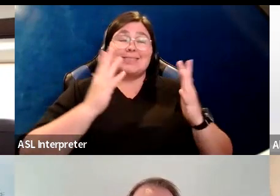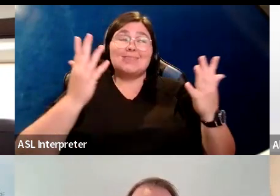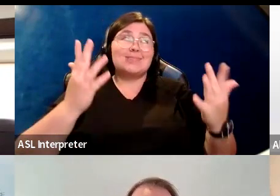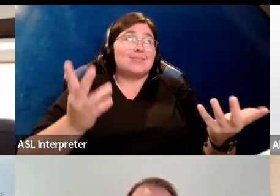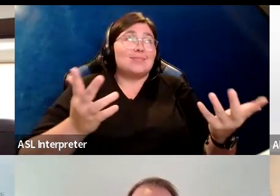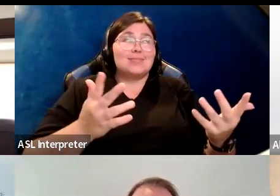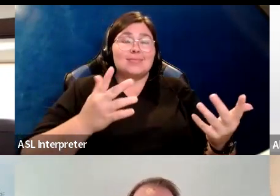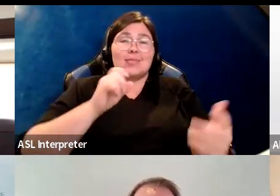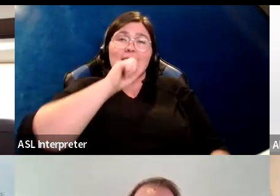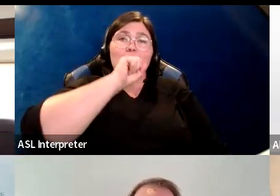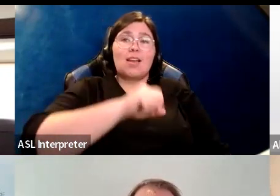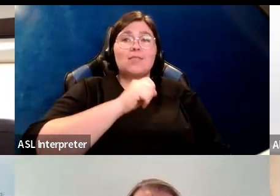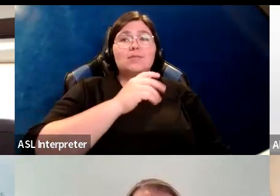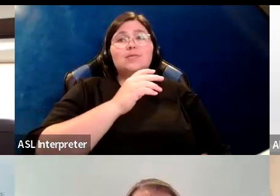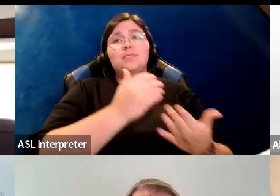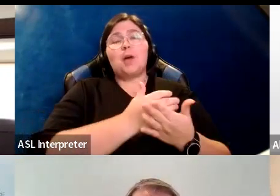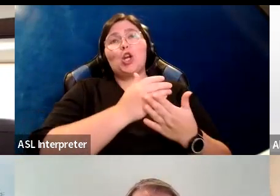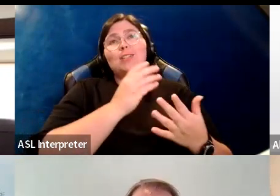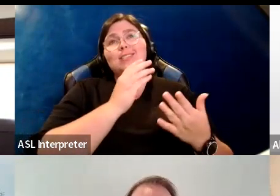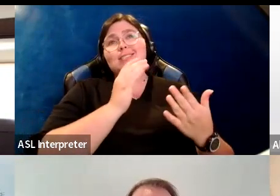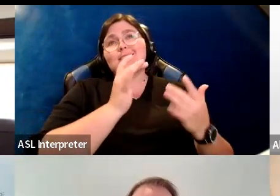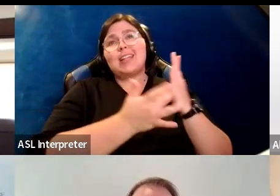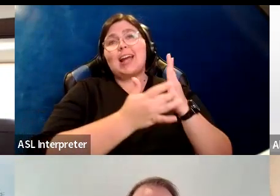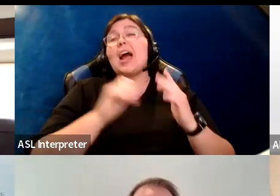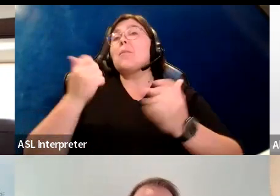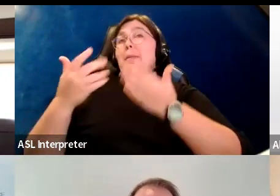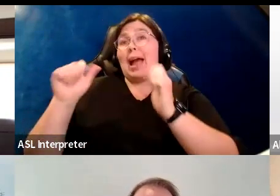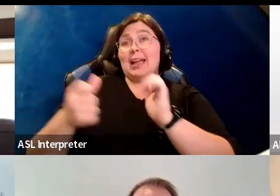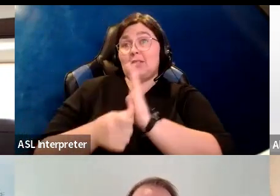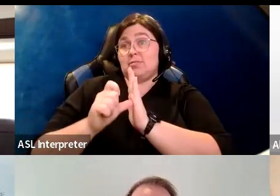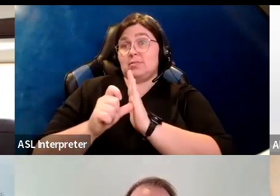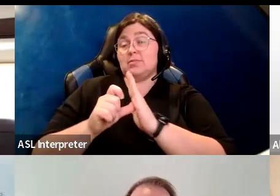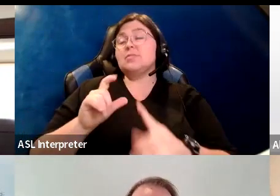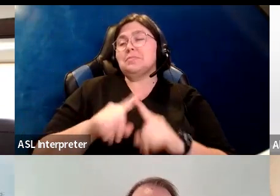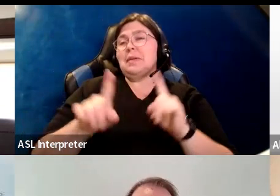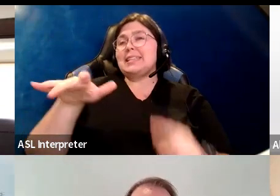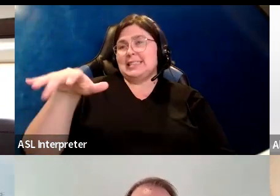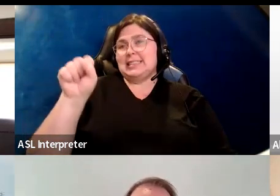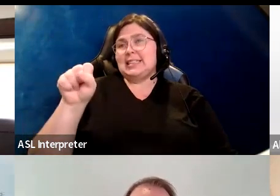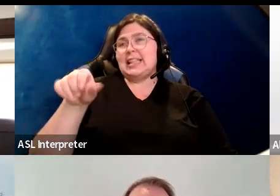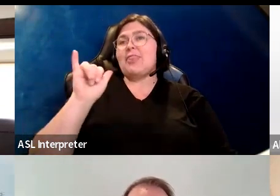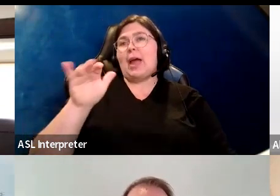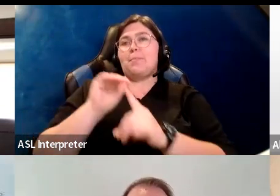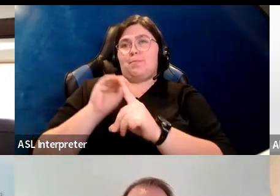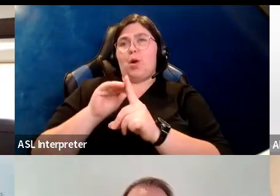I can maybe reiterate, is that, yes, the prompt was changed.